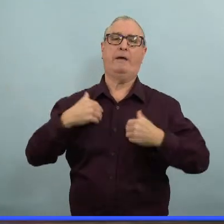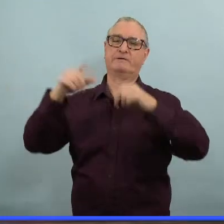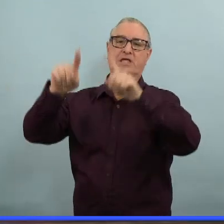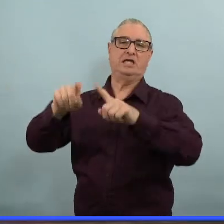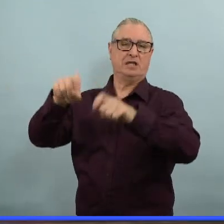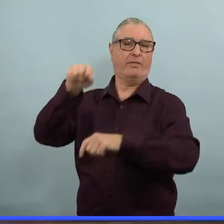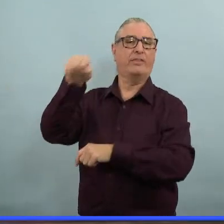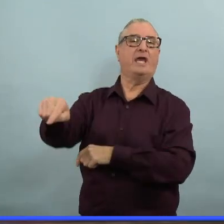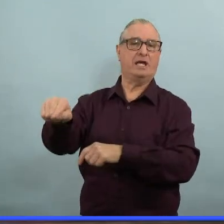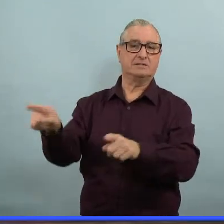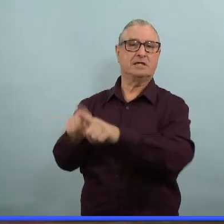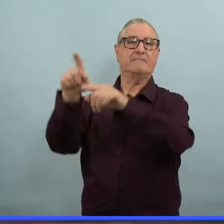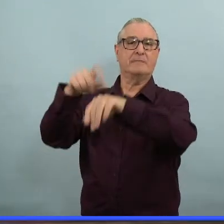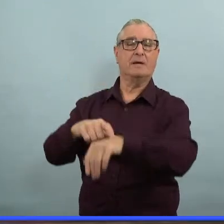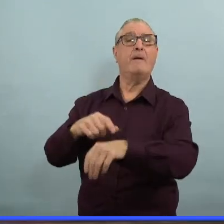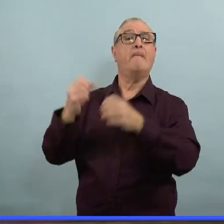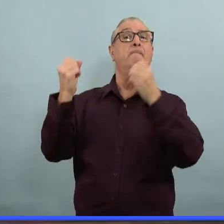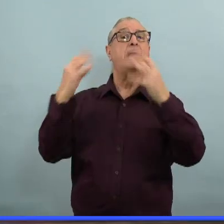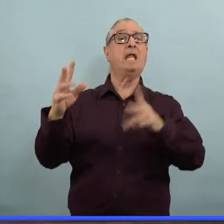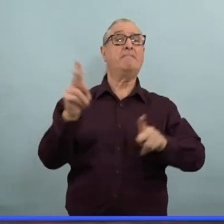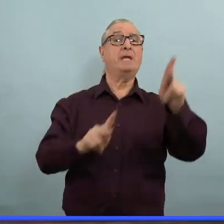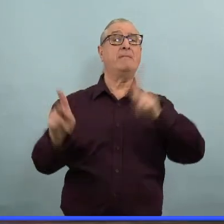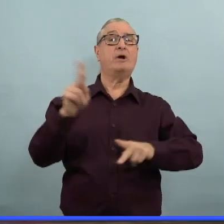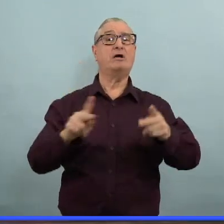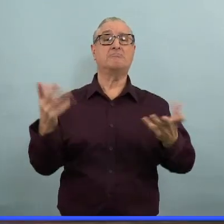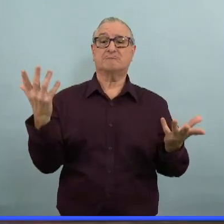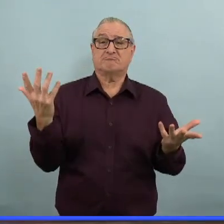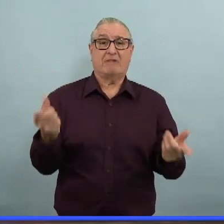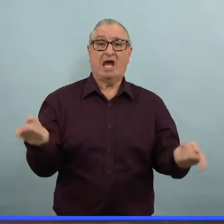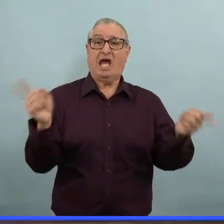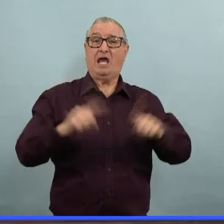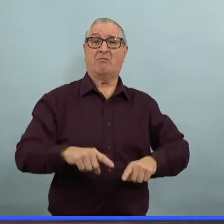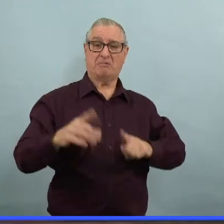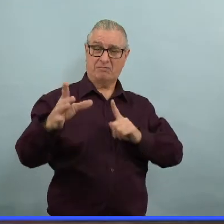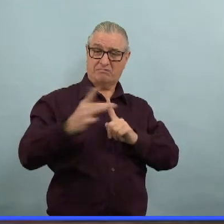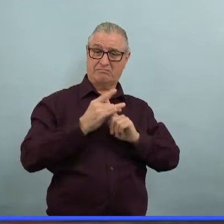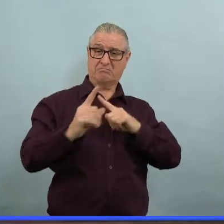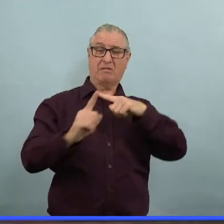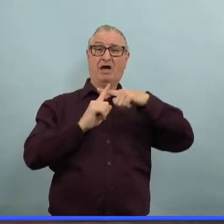happen to test positive record for covet so when we look at hospitalizations when you look at